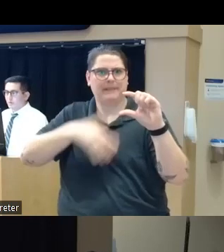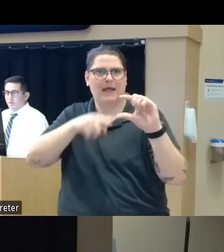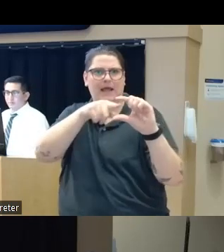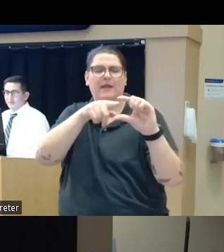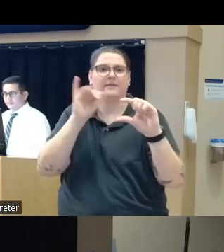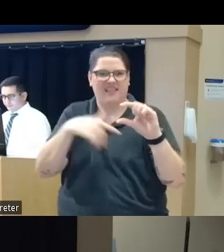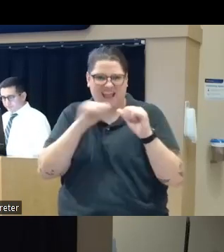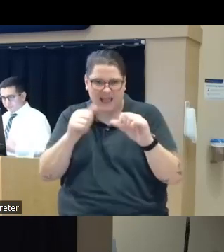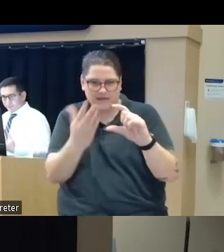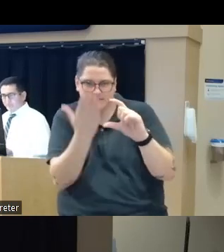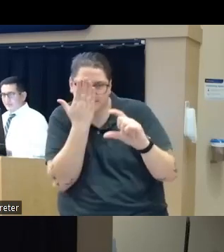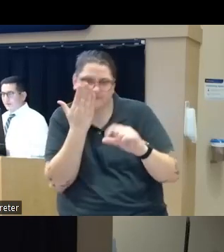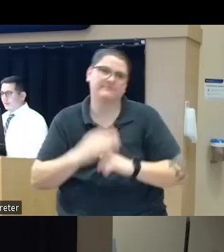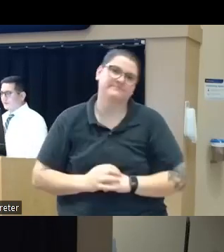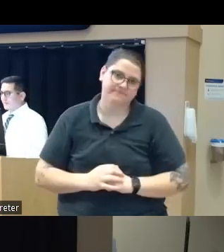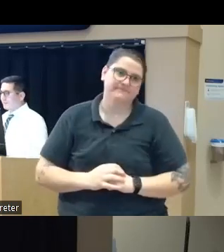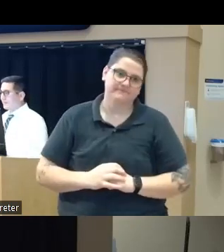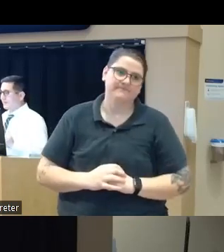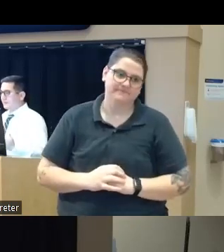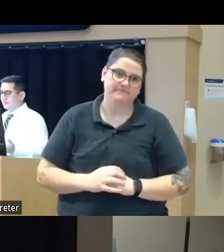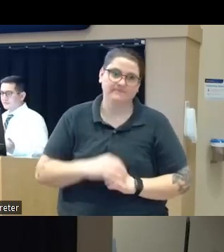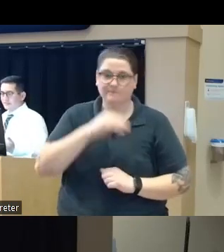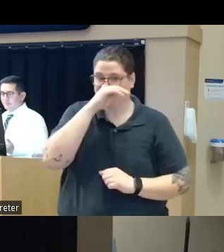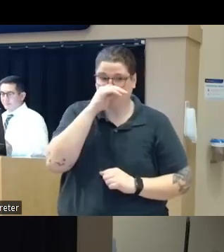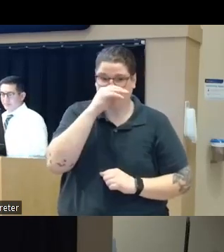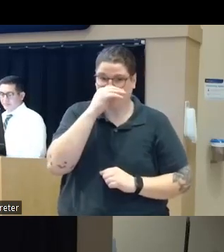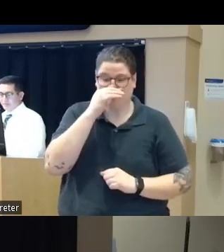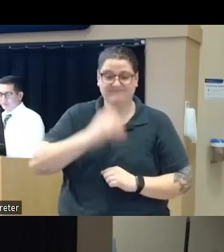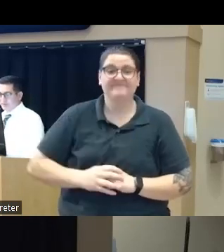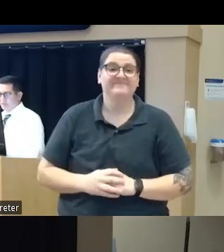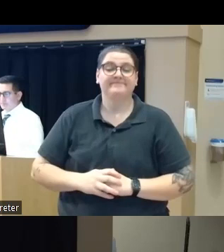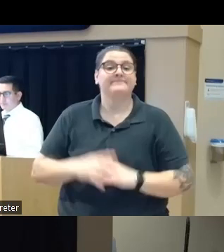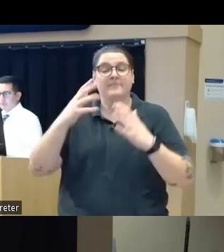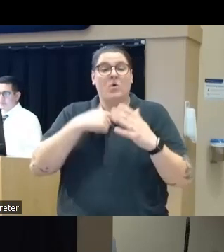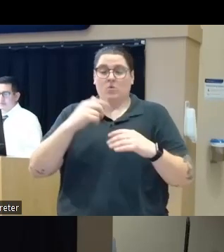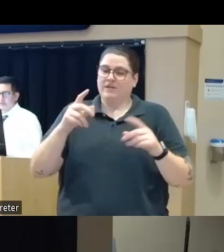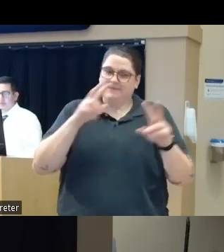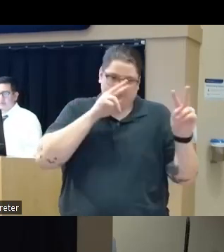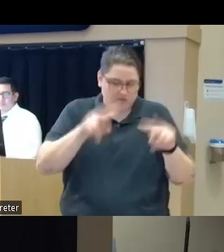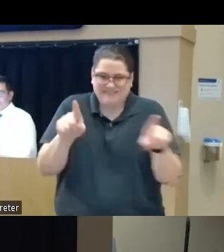so we examine that in the in this same population that I was talking about before with the psychosis